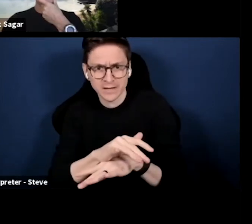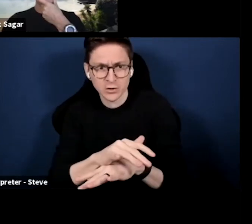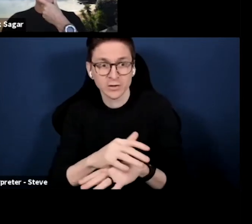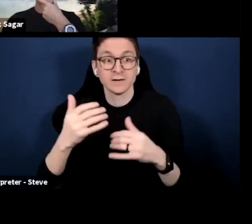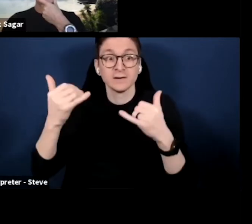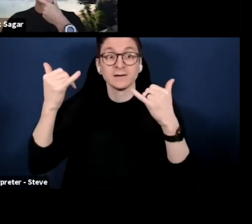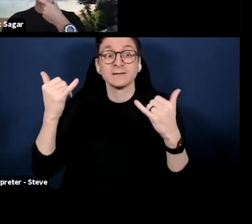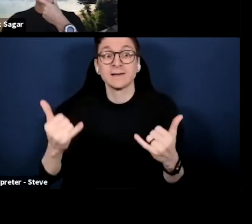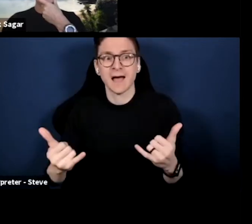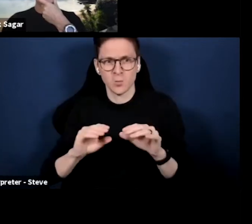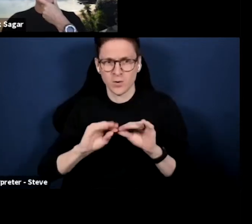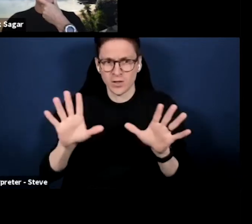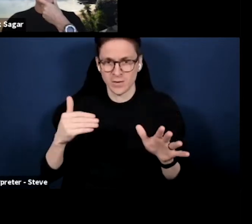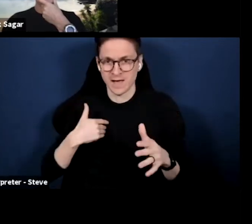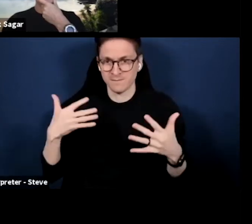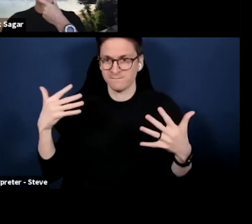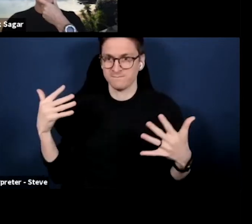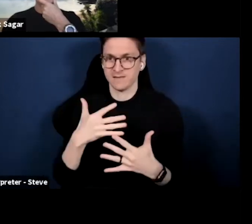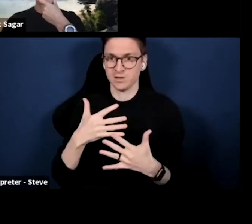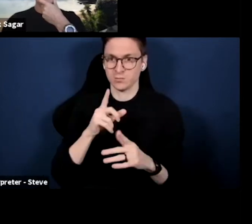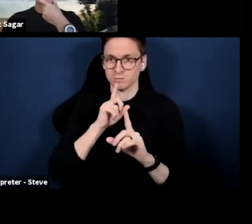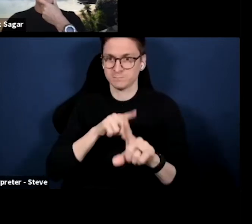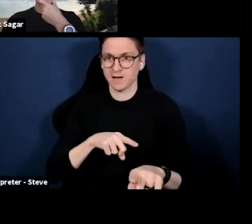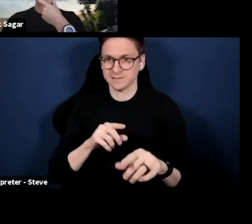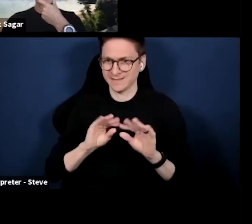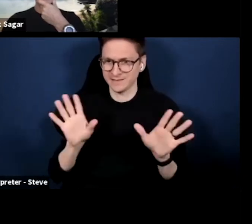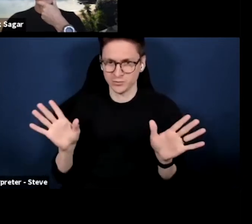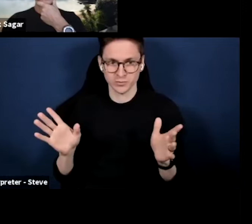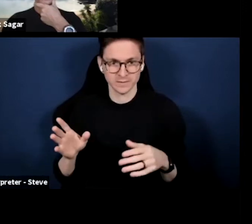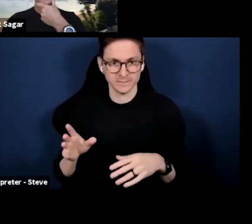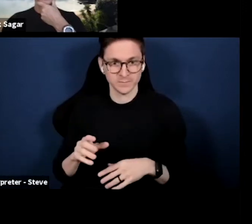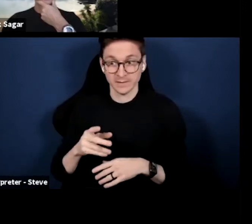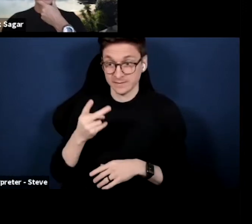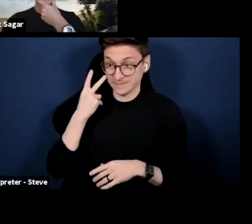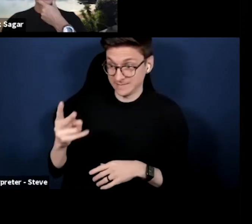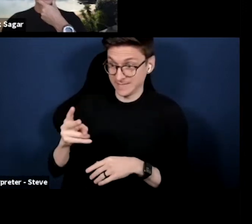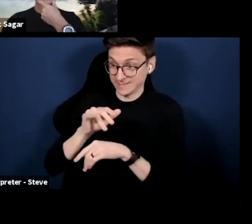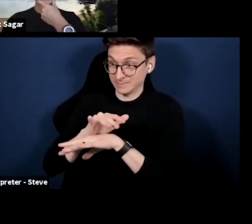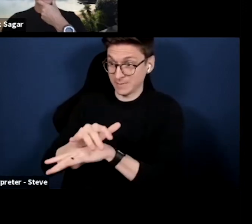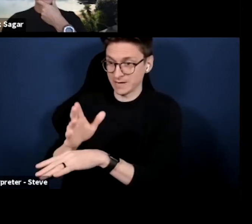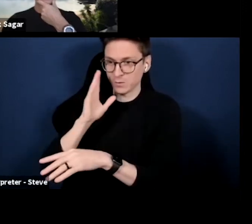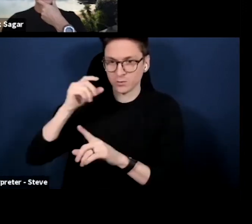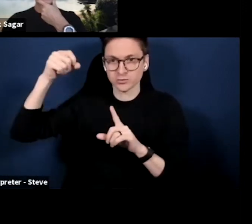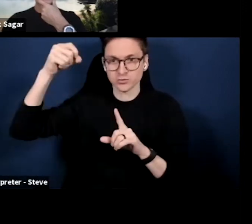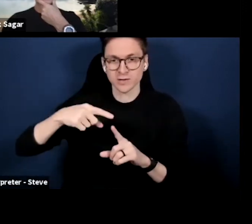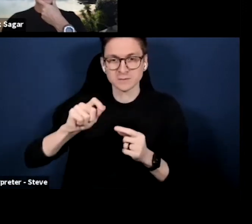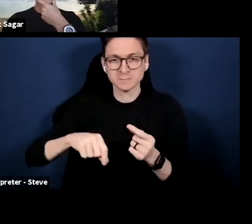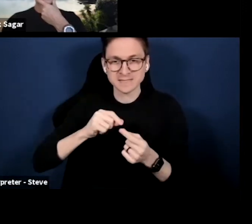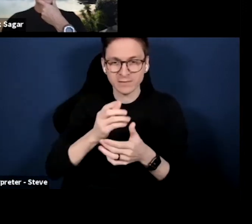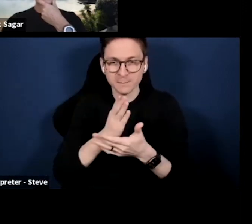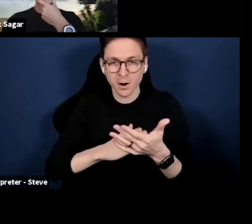fear response the sight of the spider triggers specific parts of her brain her amygdala initiates